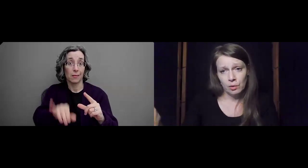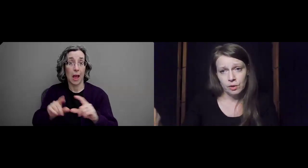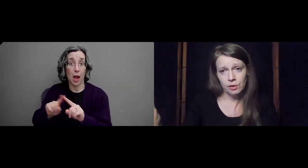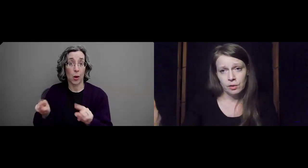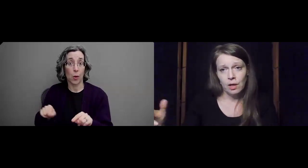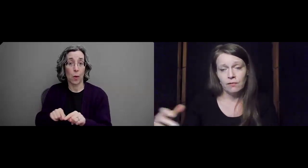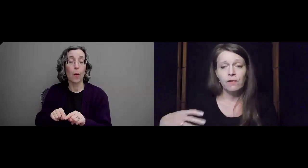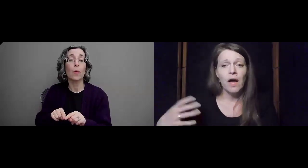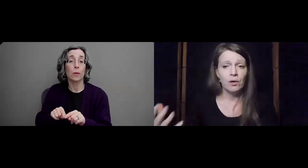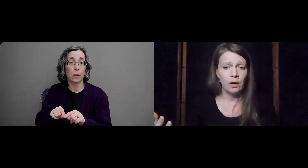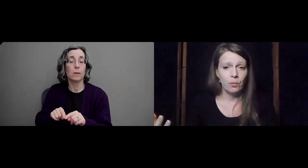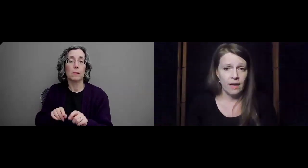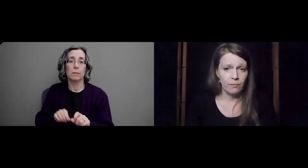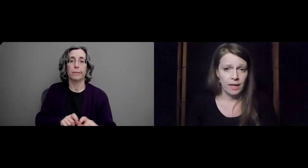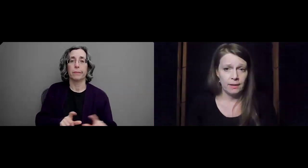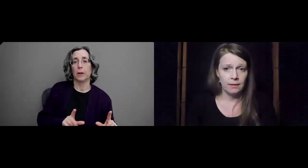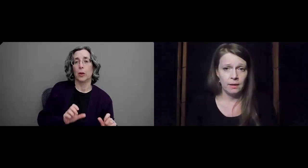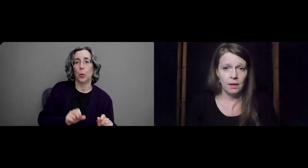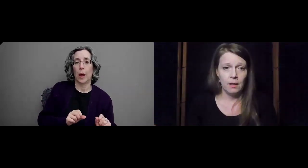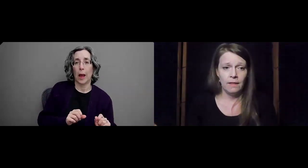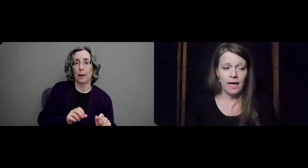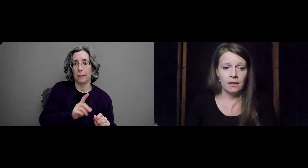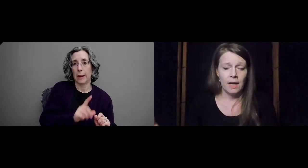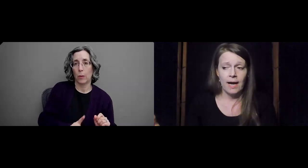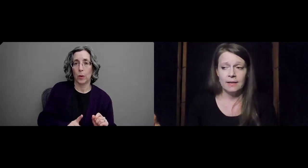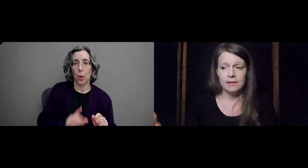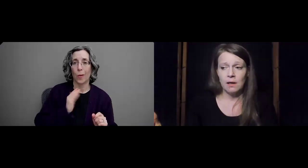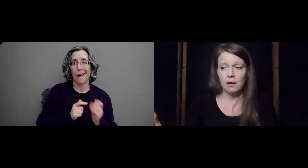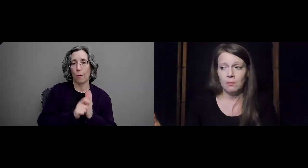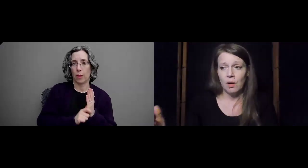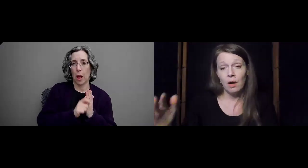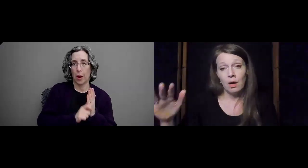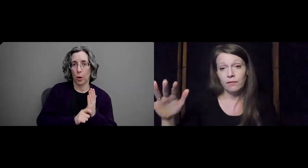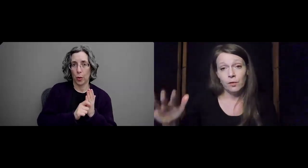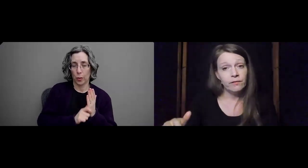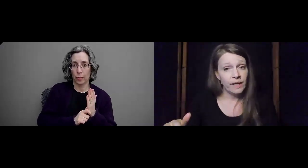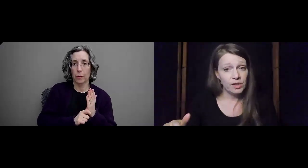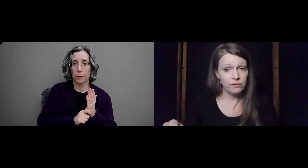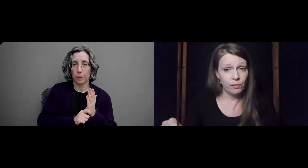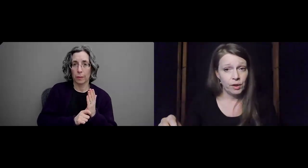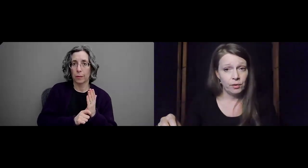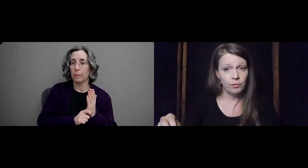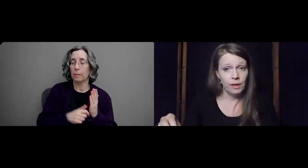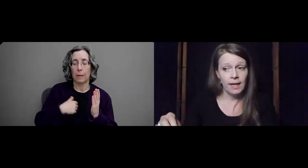camera, that will take you to the ability to download a flyer